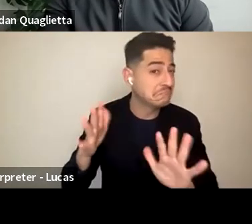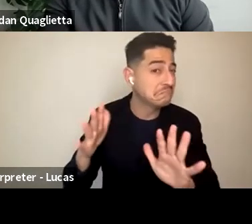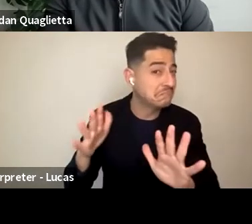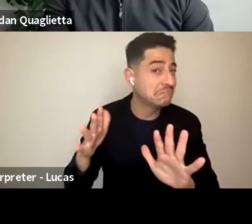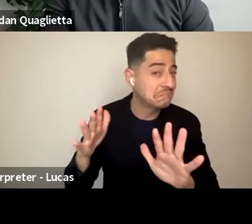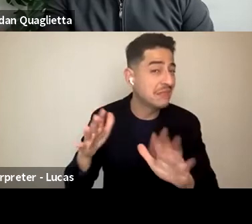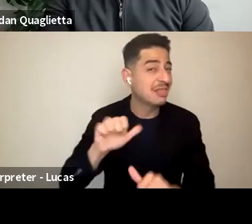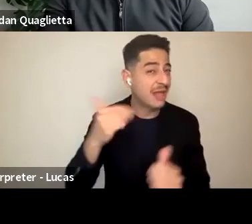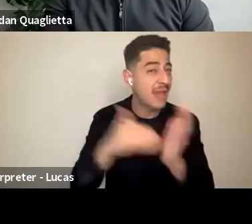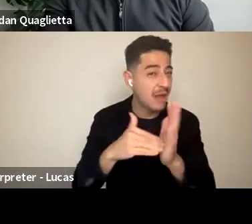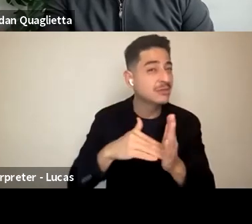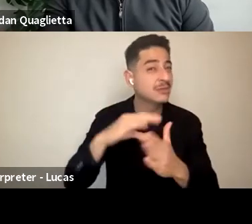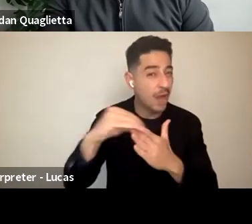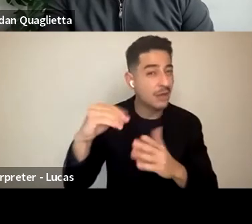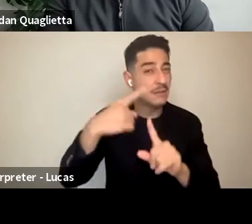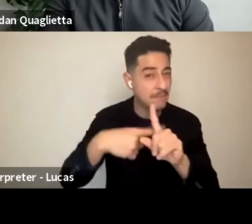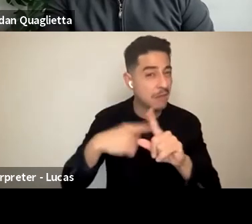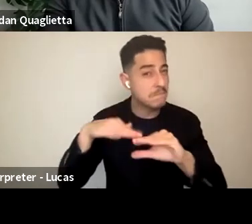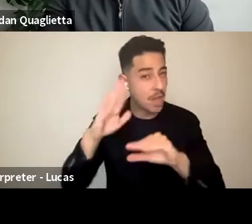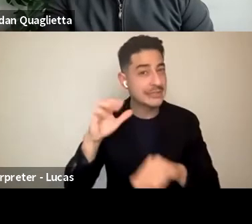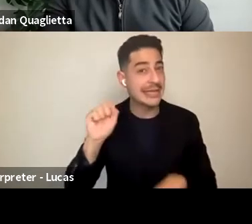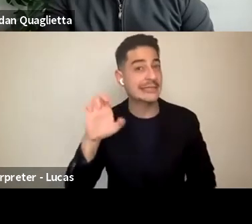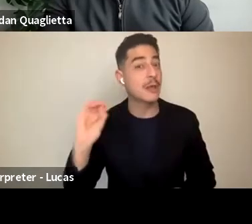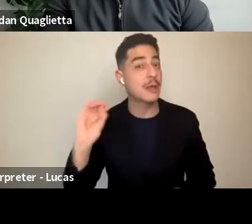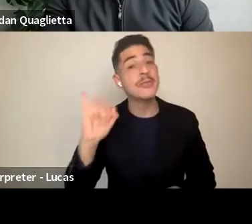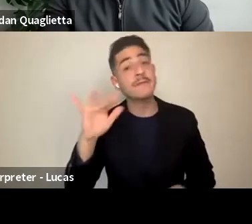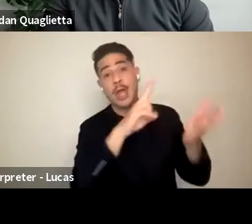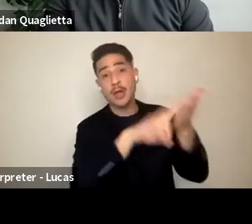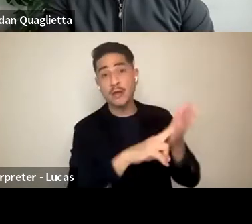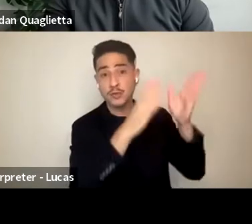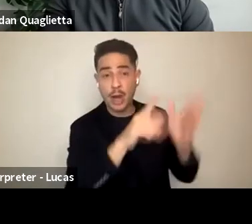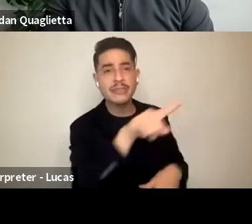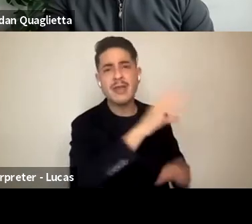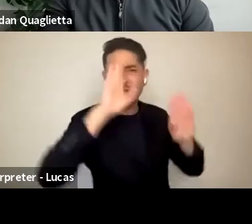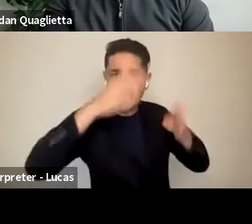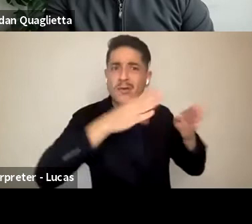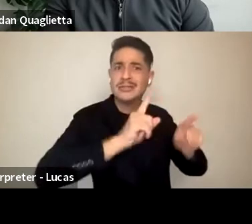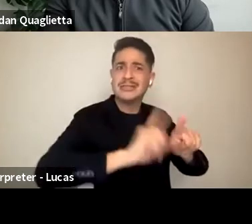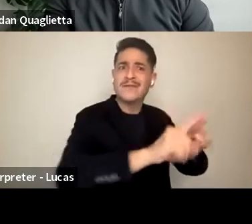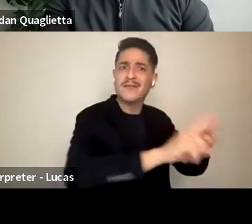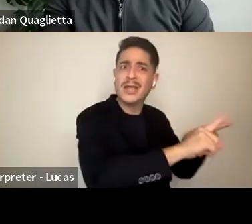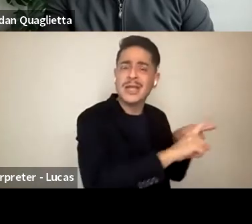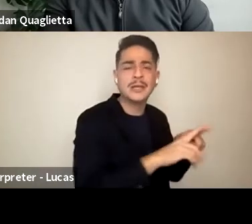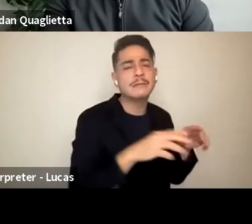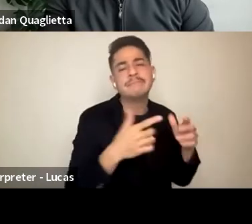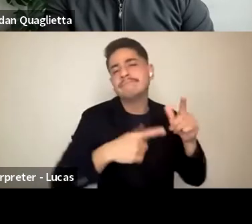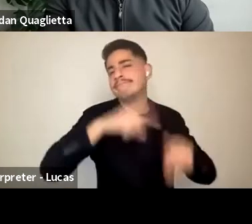But it also depends on if you have a contract, they could be focused on so many different things. There's a huge variety of things that you could be doing.